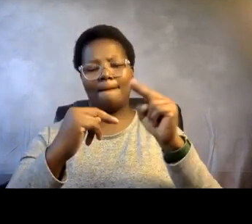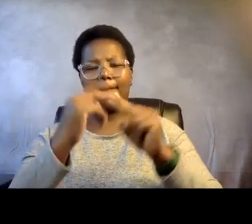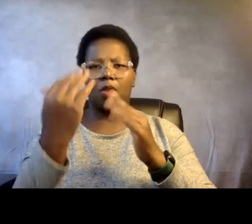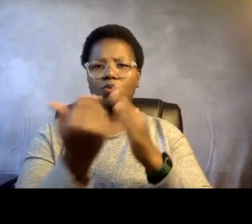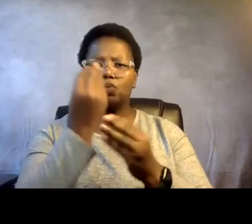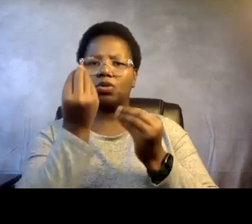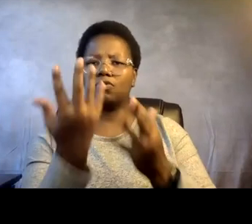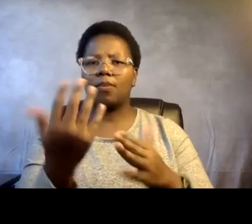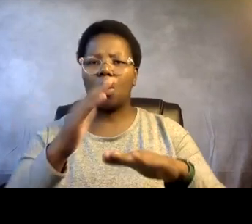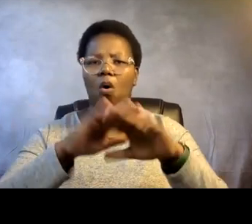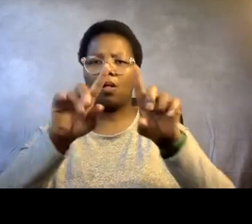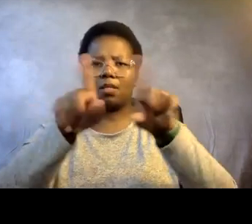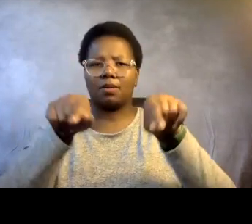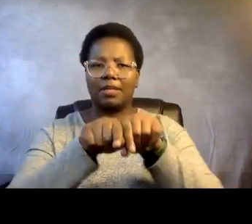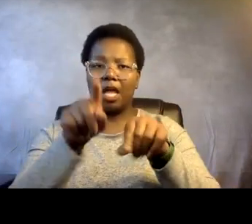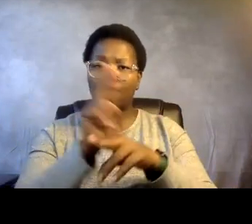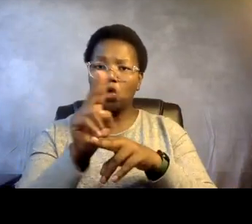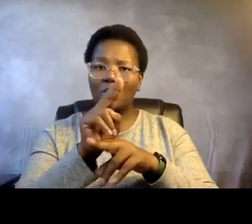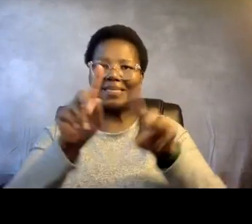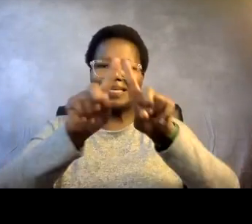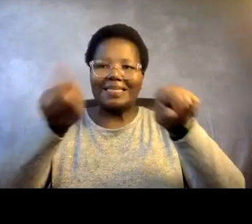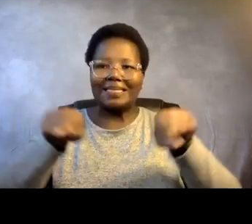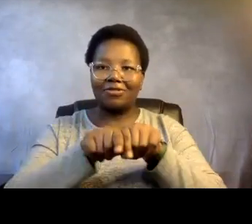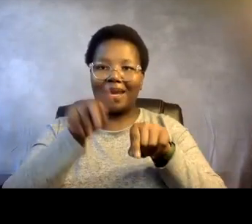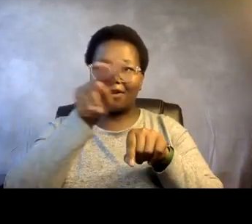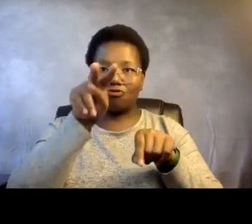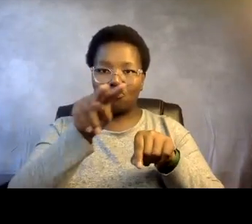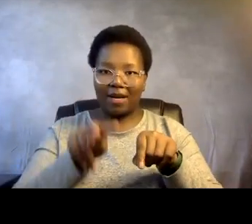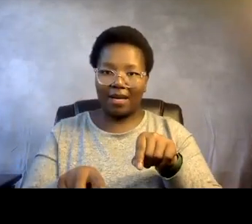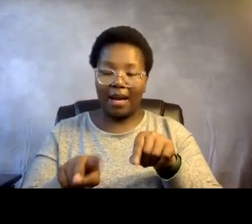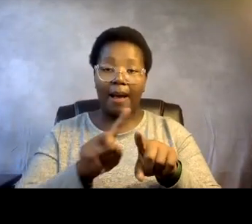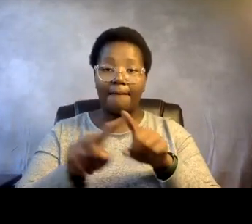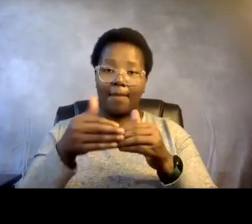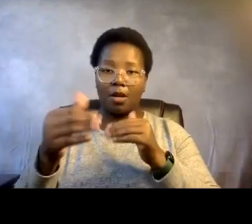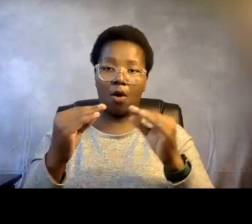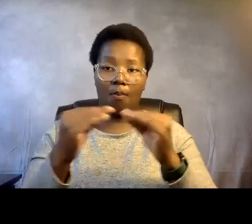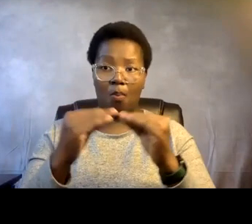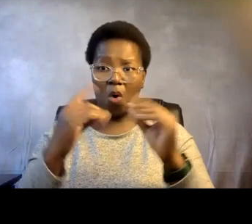users. But, as you start getting more complex in some of the ARIA that's used screen reader